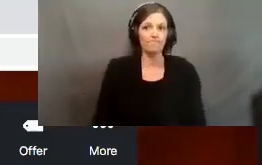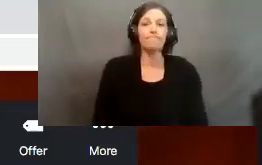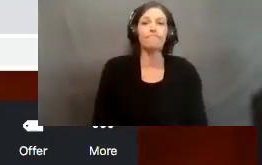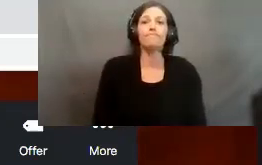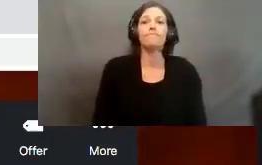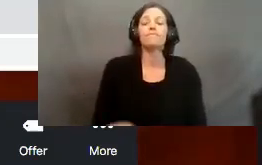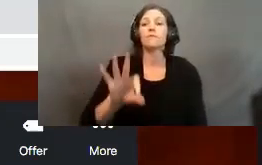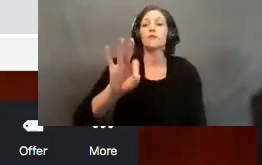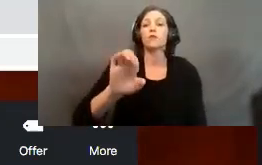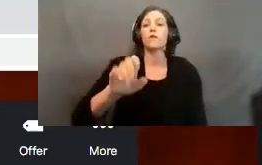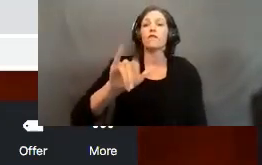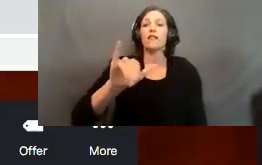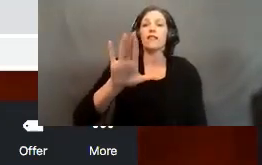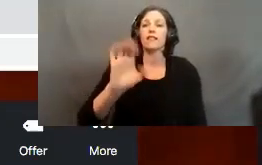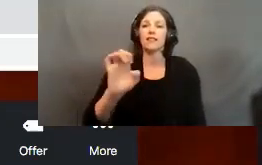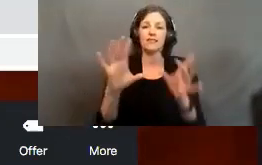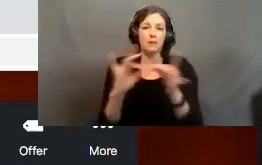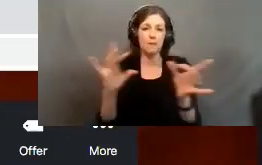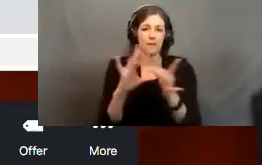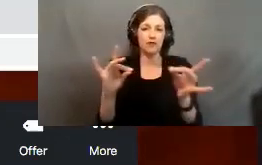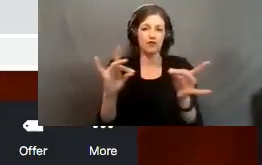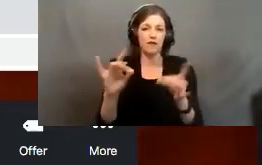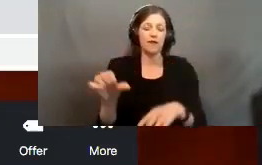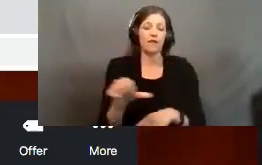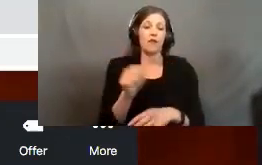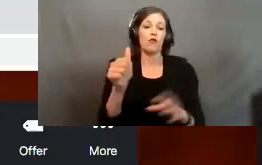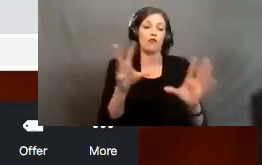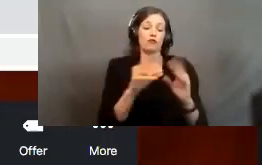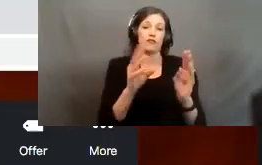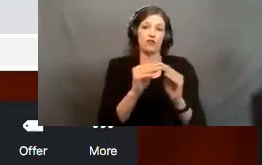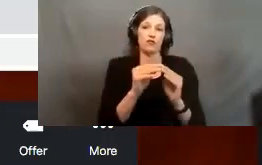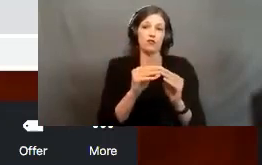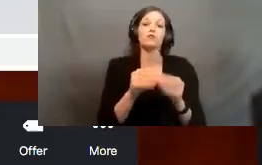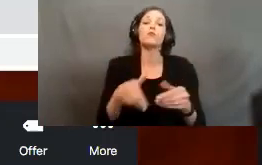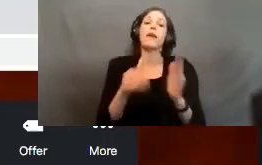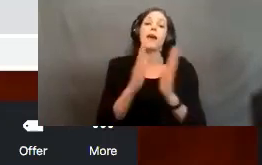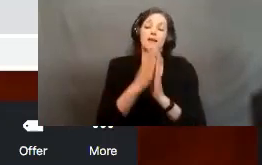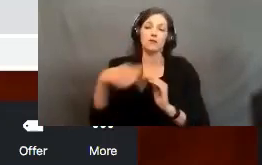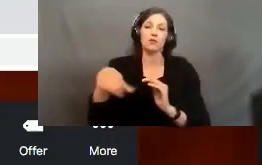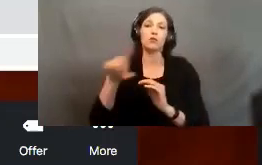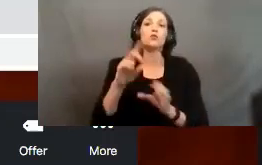12:37:27 , we would ask that you would join 10 minutes early to make sure you are all set up